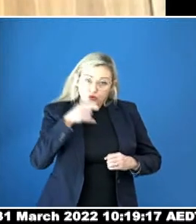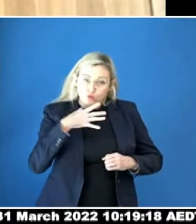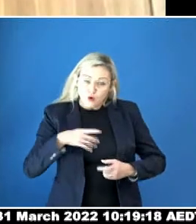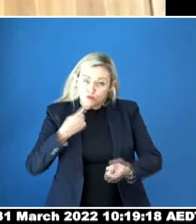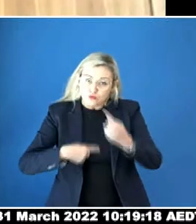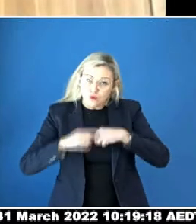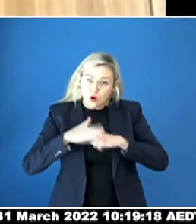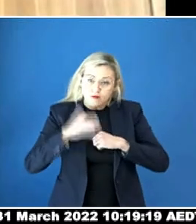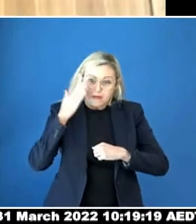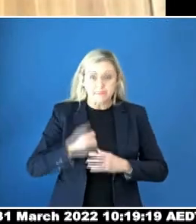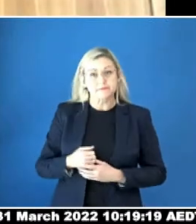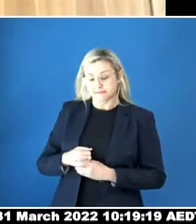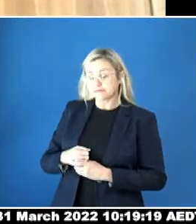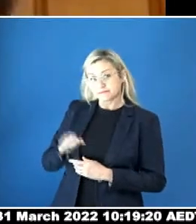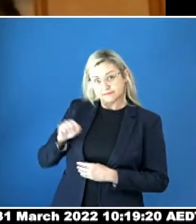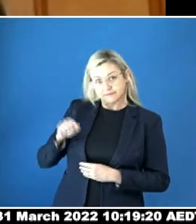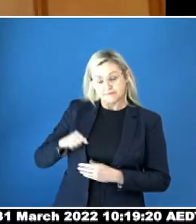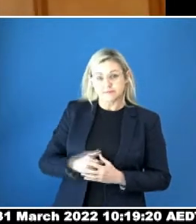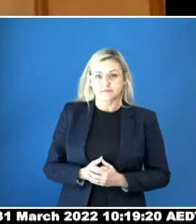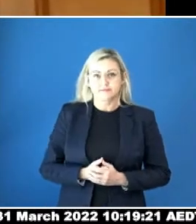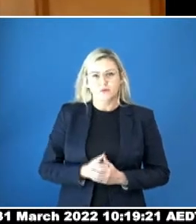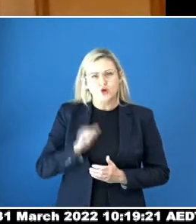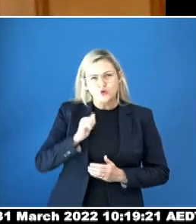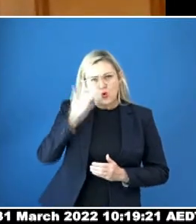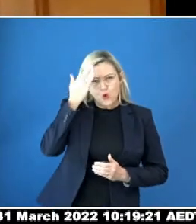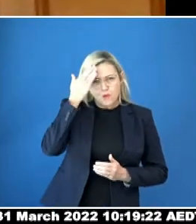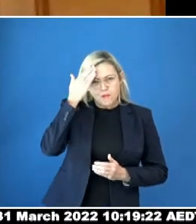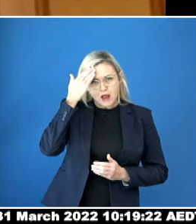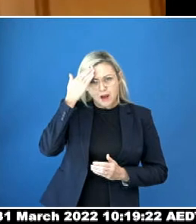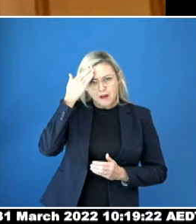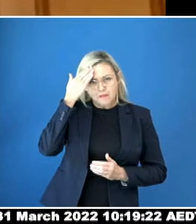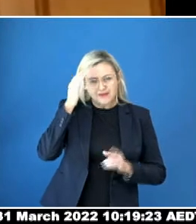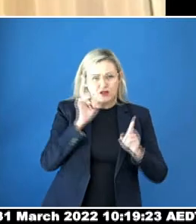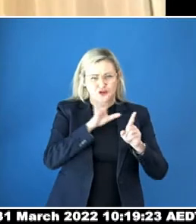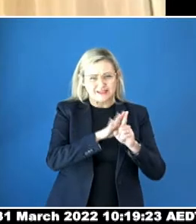Yeah. MS EASTMAN: So she was diagnosed with bipolar and she didn't cope